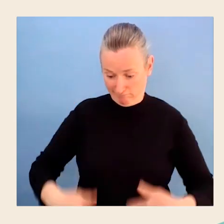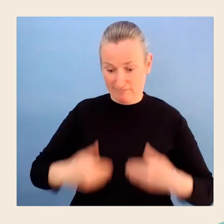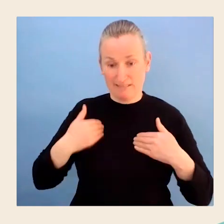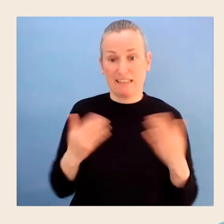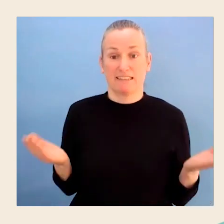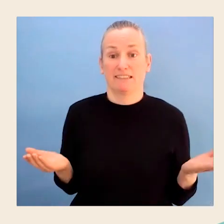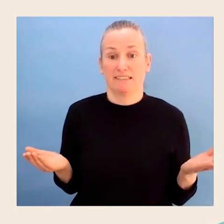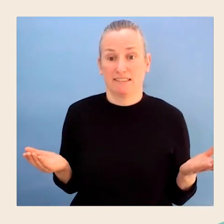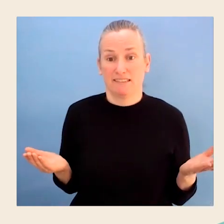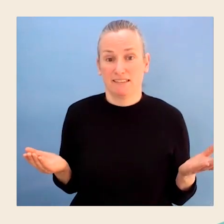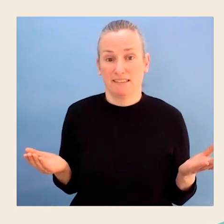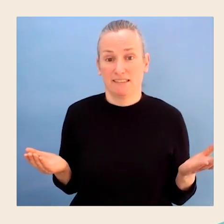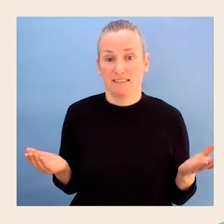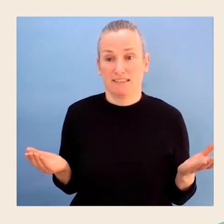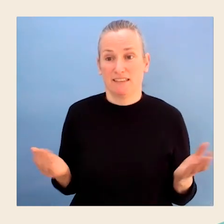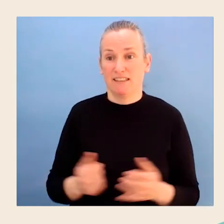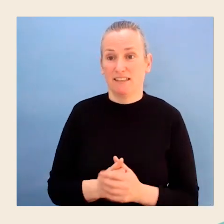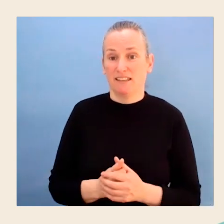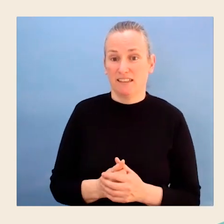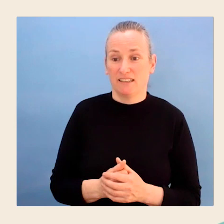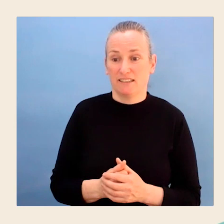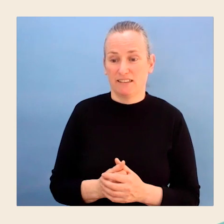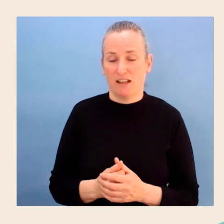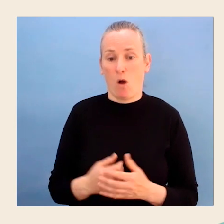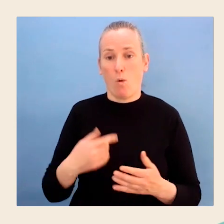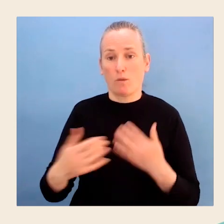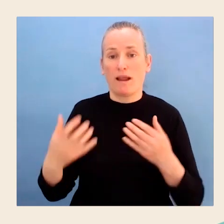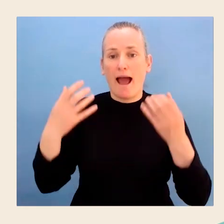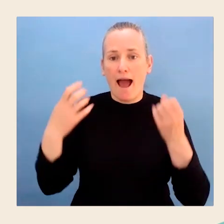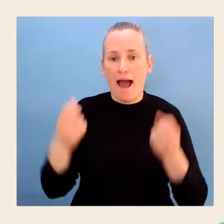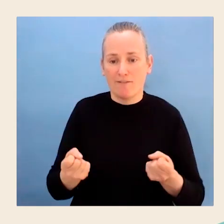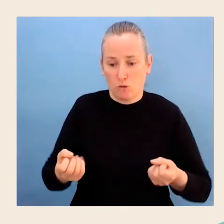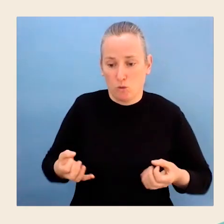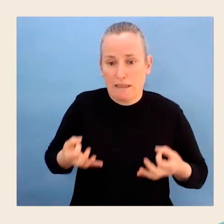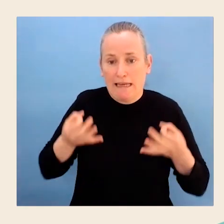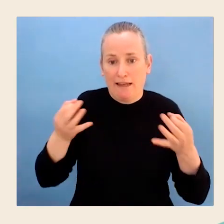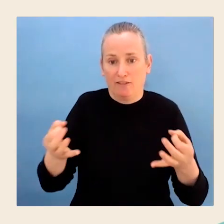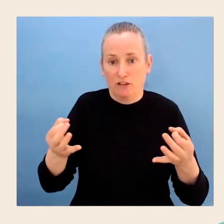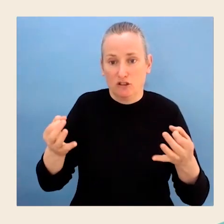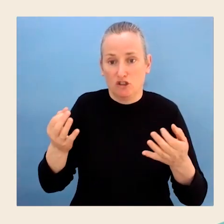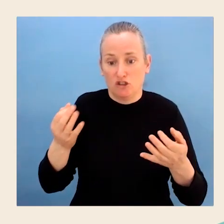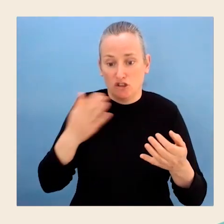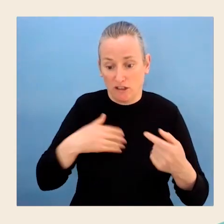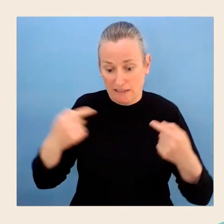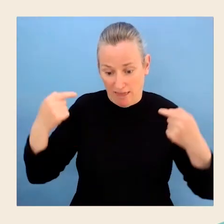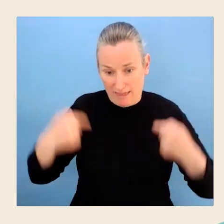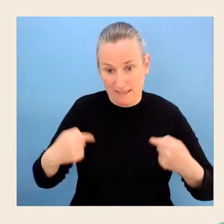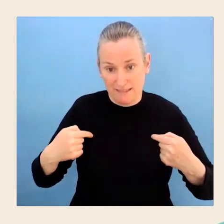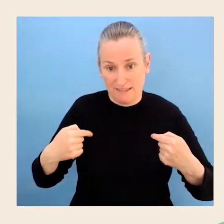The thing that we have to contribute is ourselves, our life pattern. But there's history, there's work,